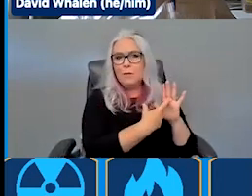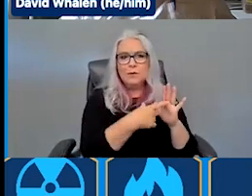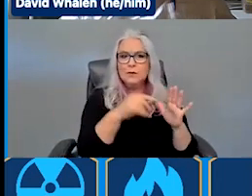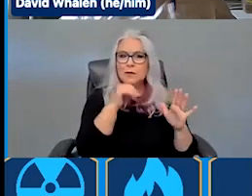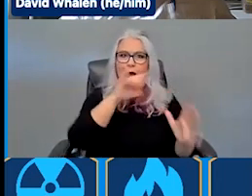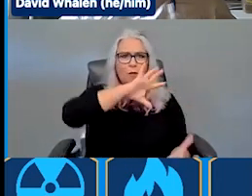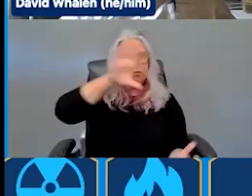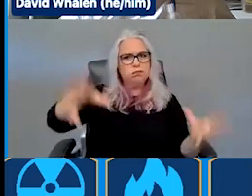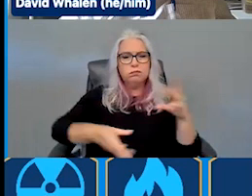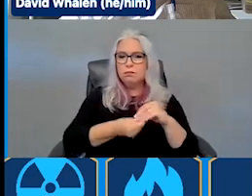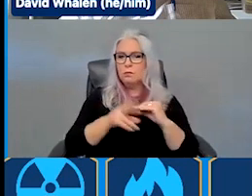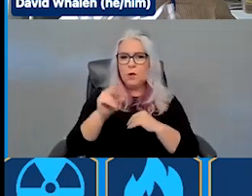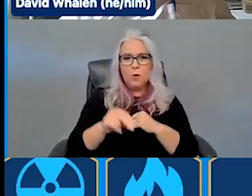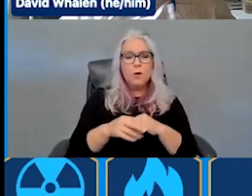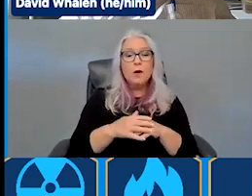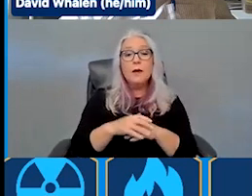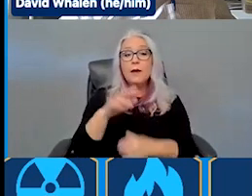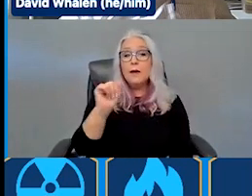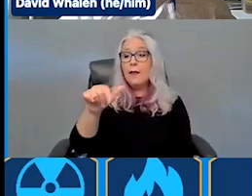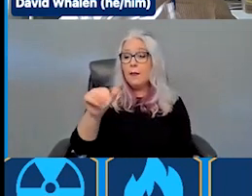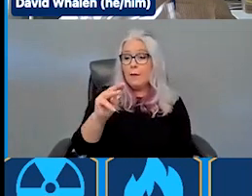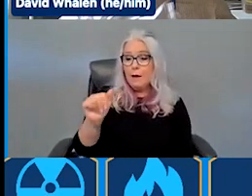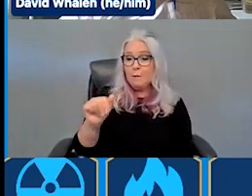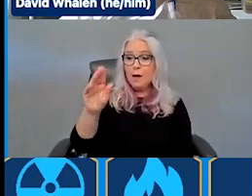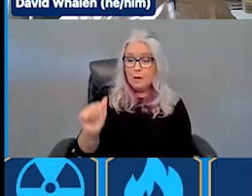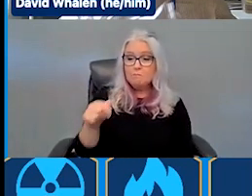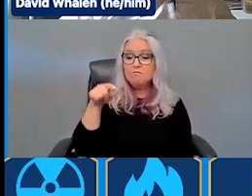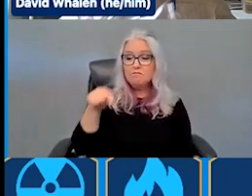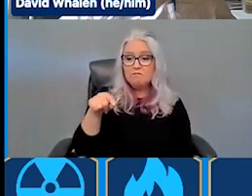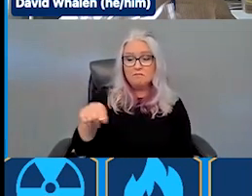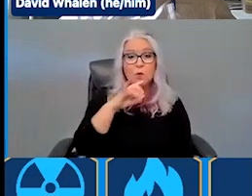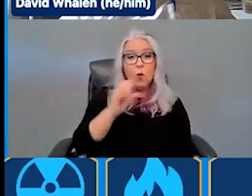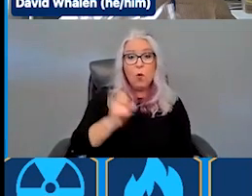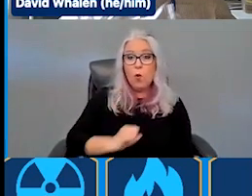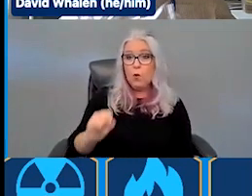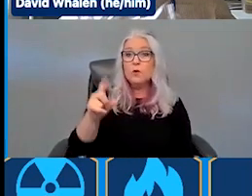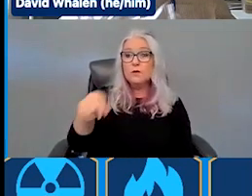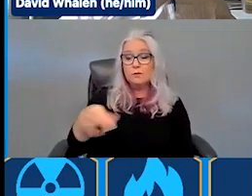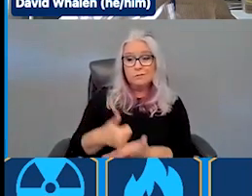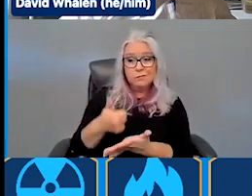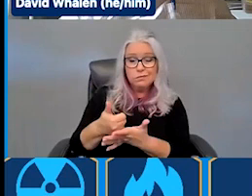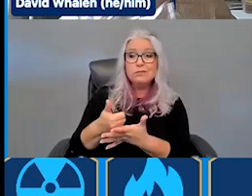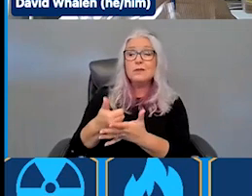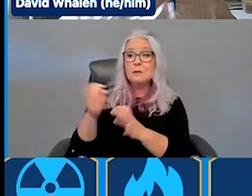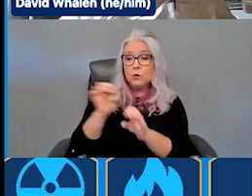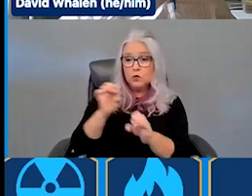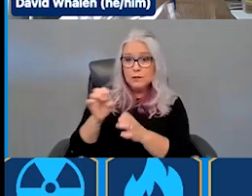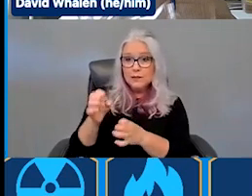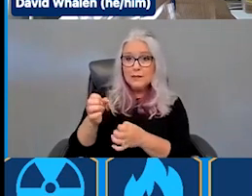mention Alabama, very old triage protocol which I read before they removed it from their